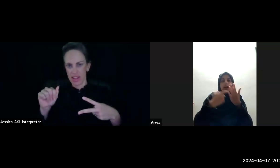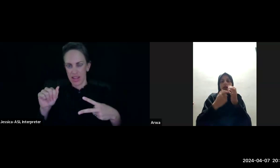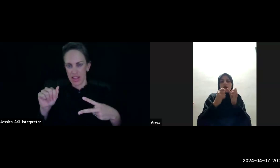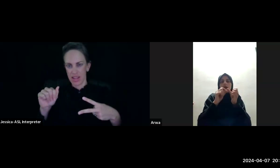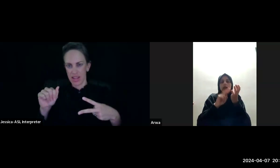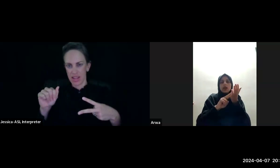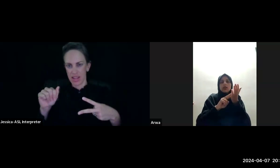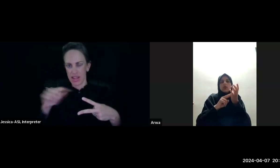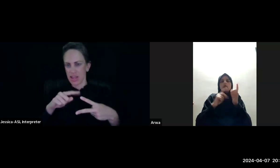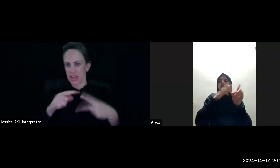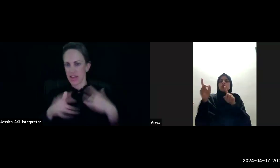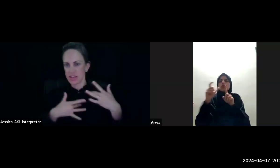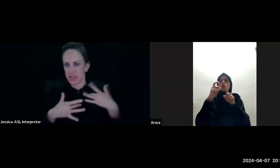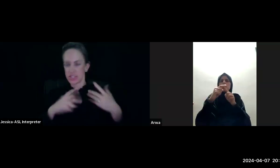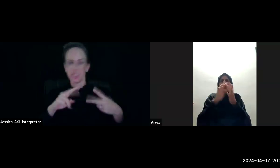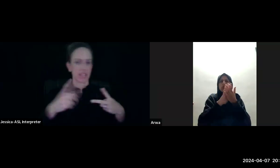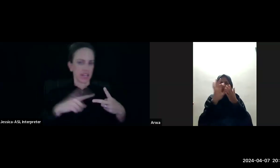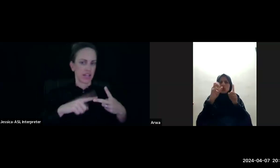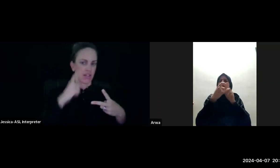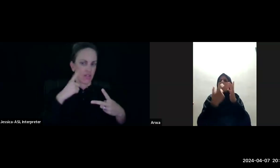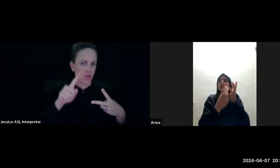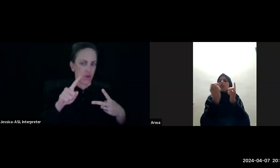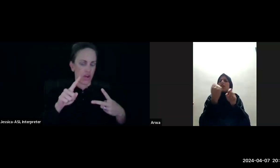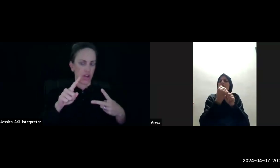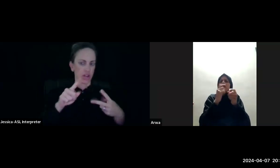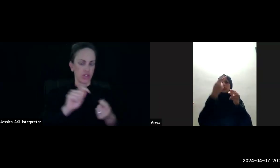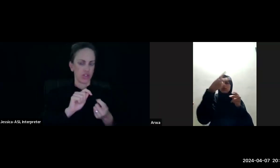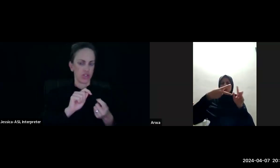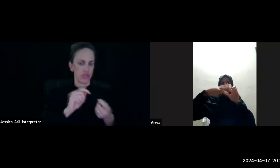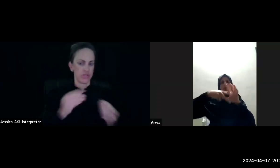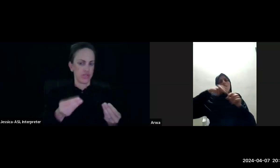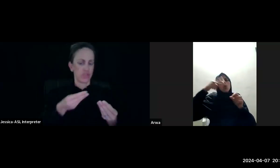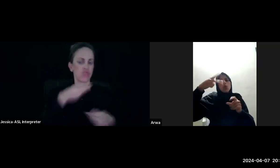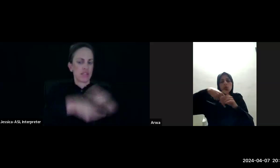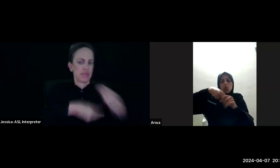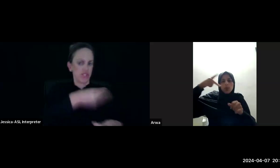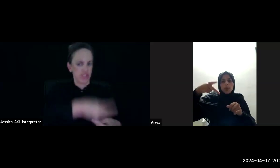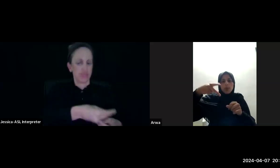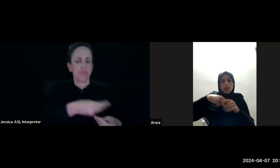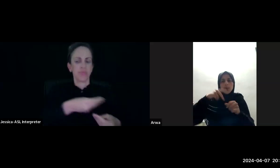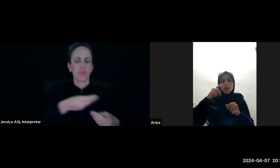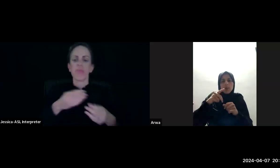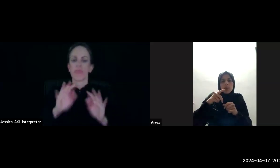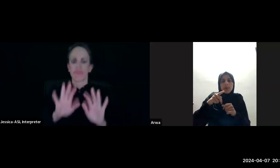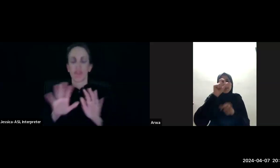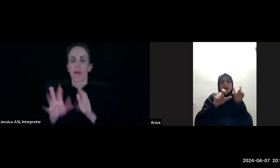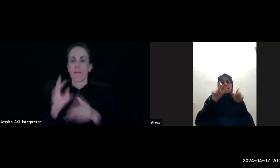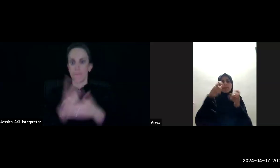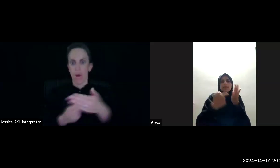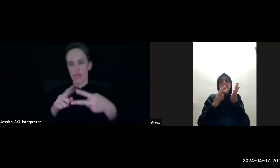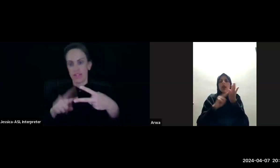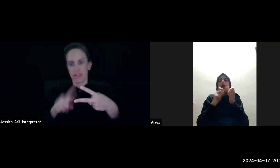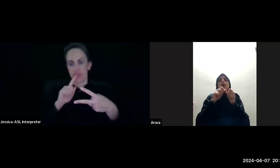Drugs and so on. so both these techniques are uh picking up, particularly the RNA interventions